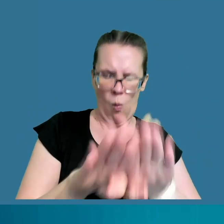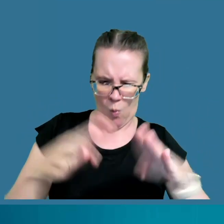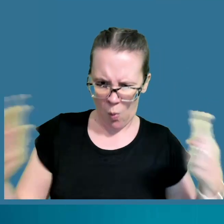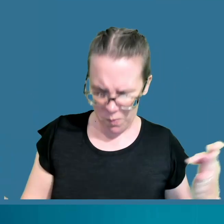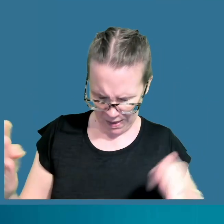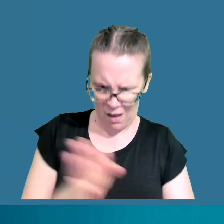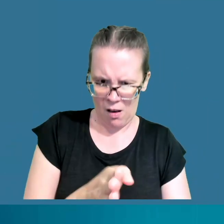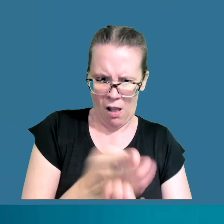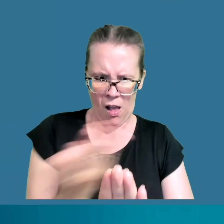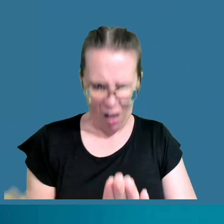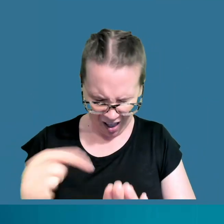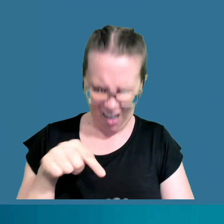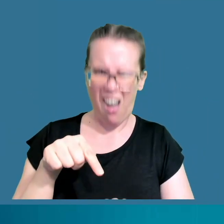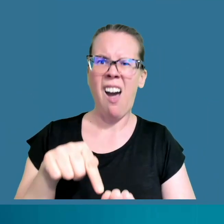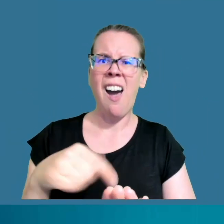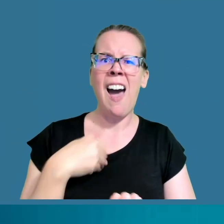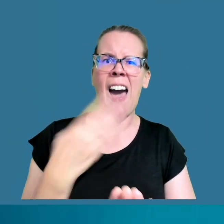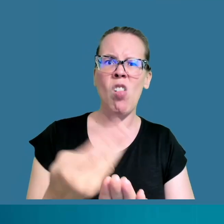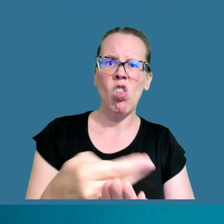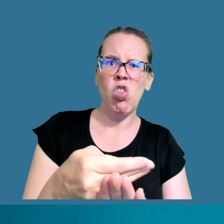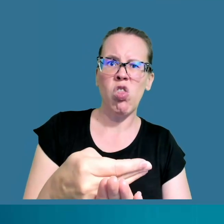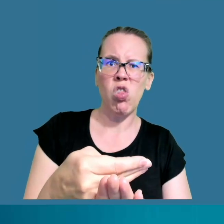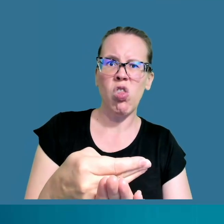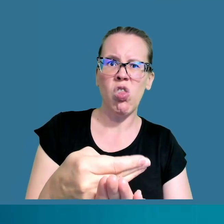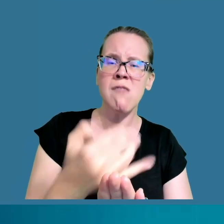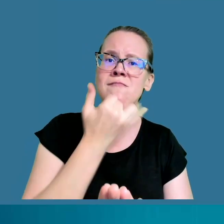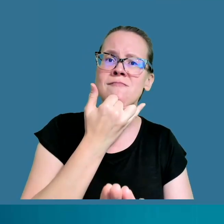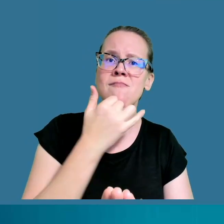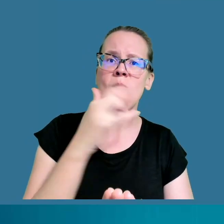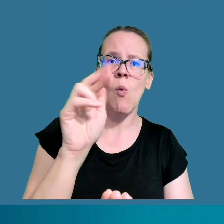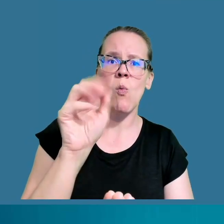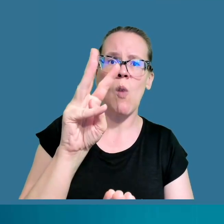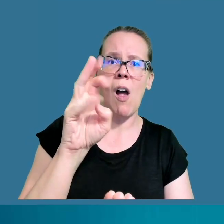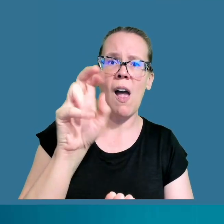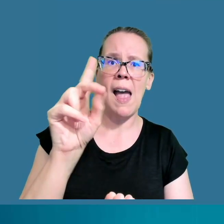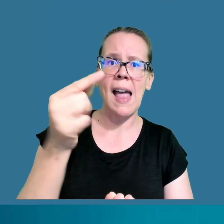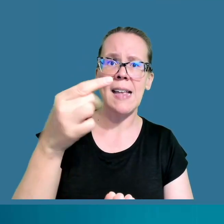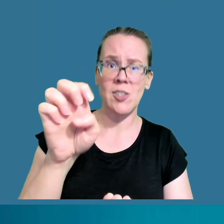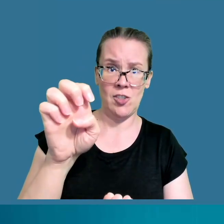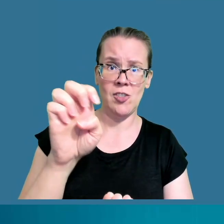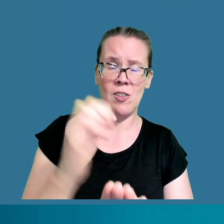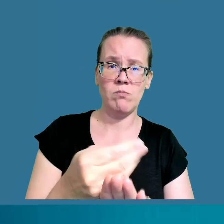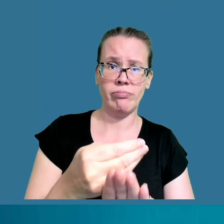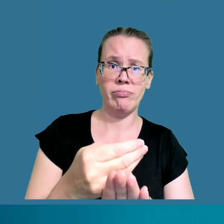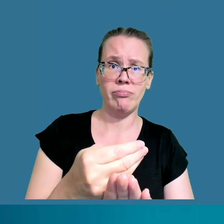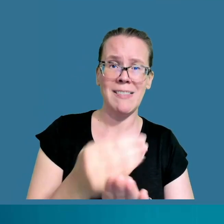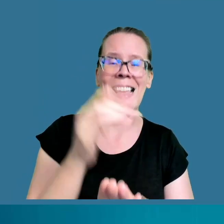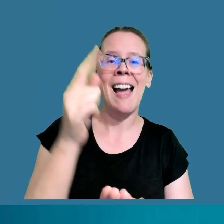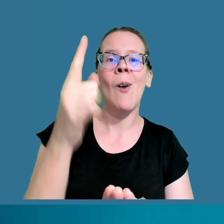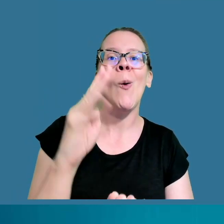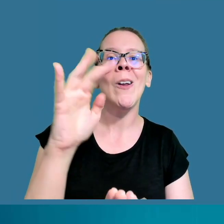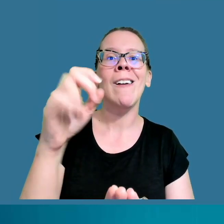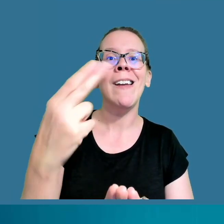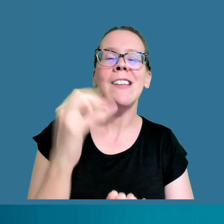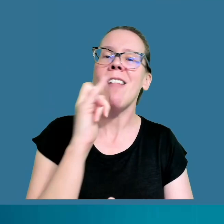can sometimes accidentally fold into, um, the front side of your pattern. So you you sew,